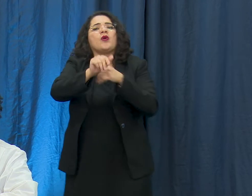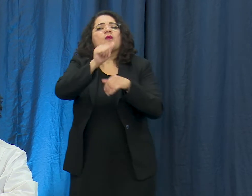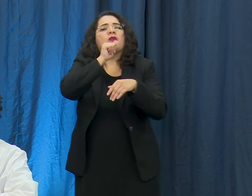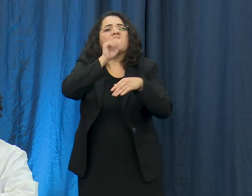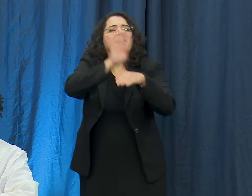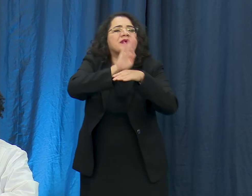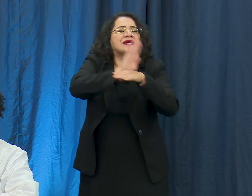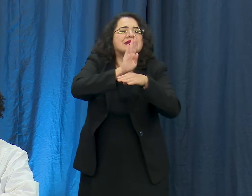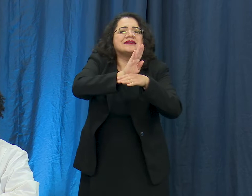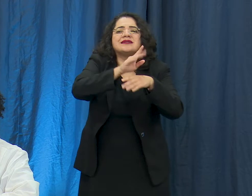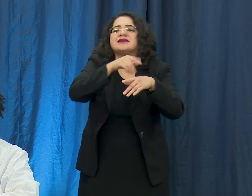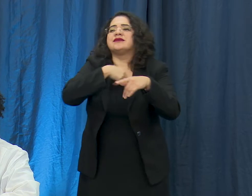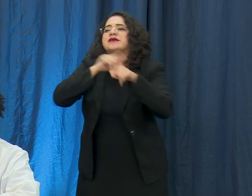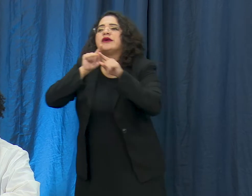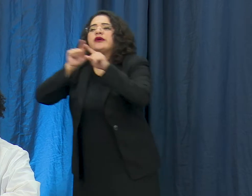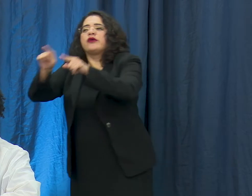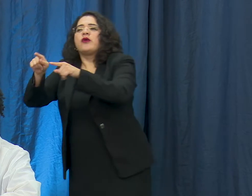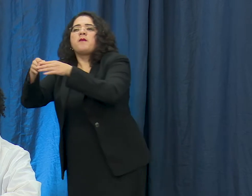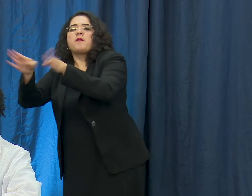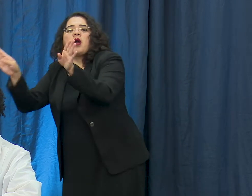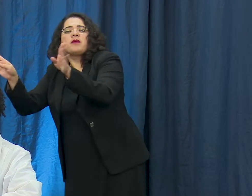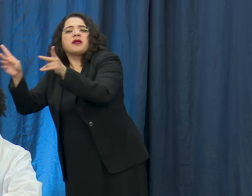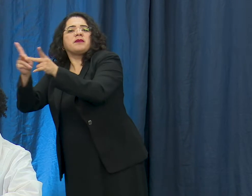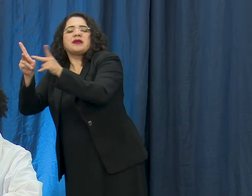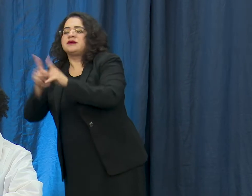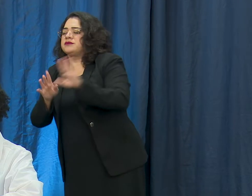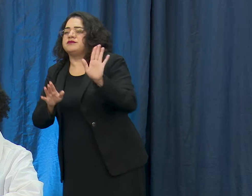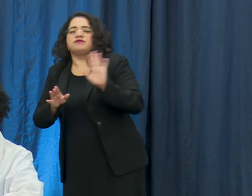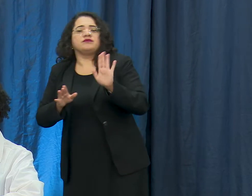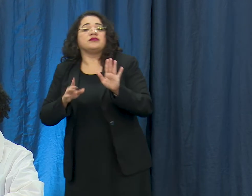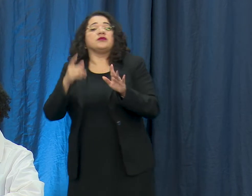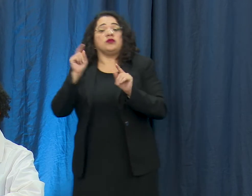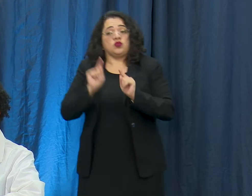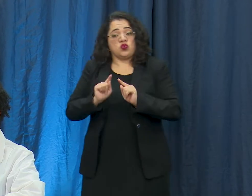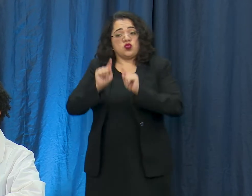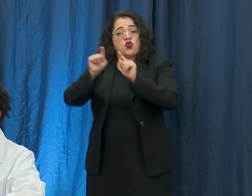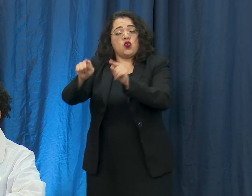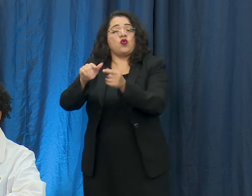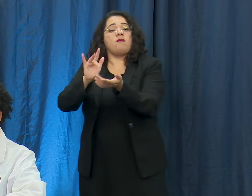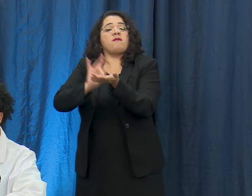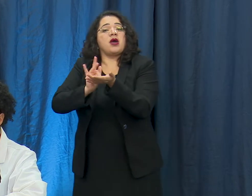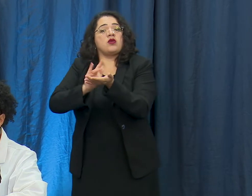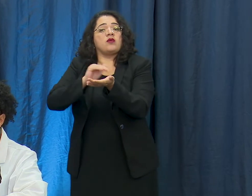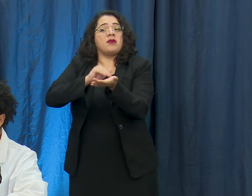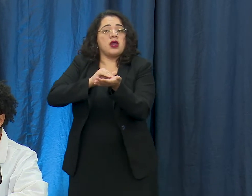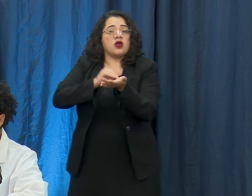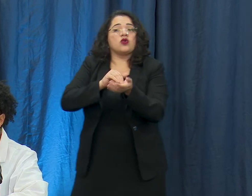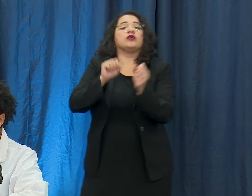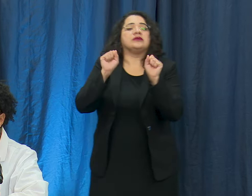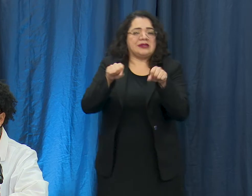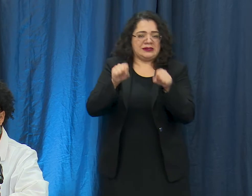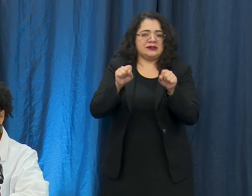duration of the quarantine period except to receive necessary medical care so I